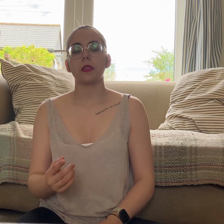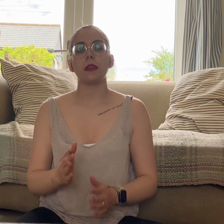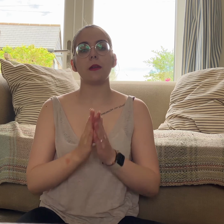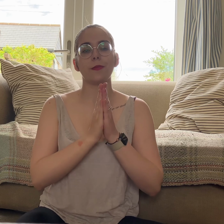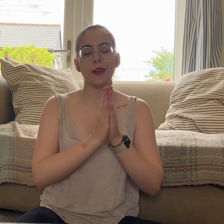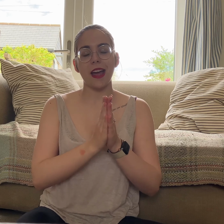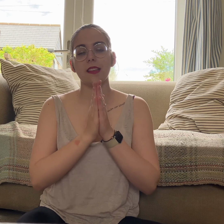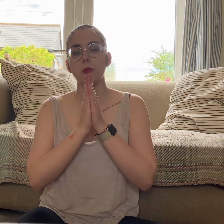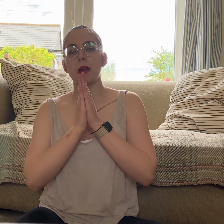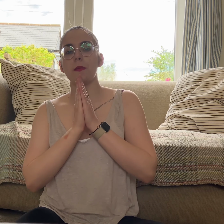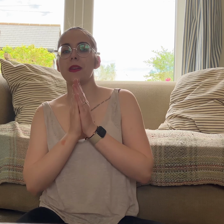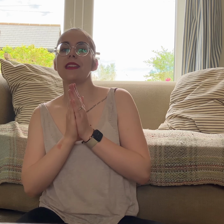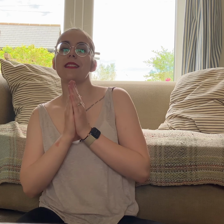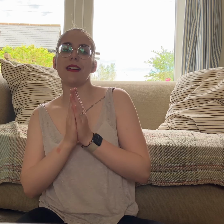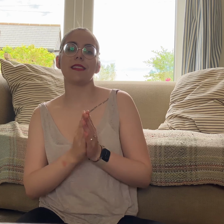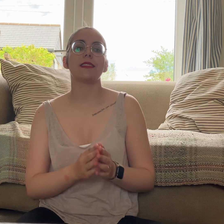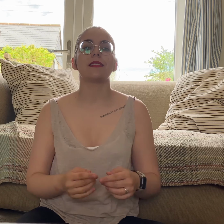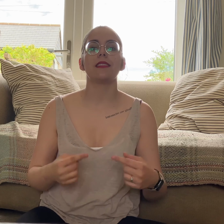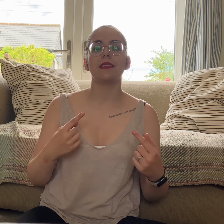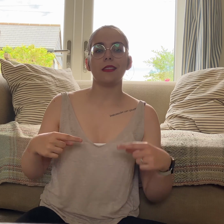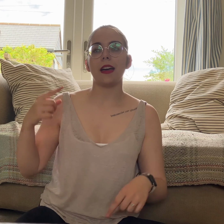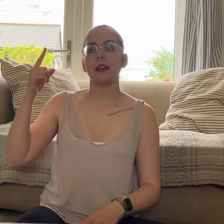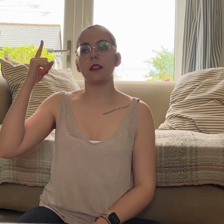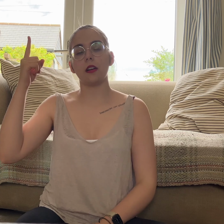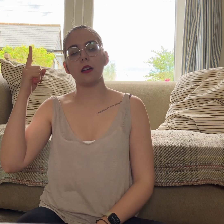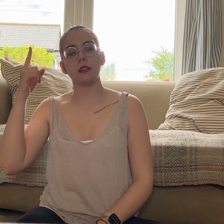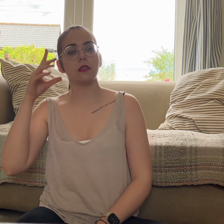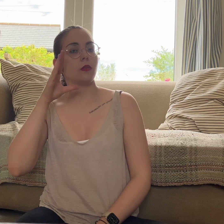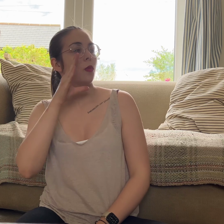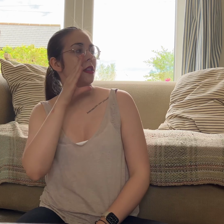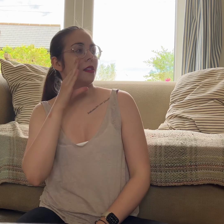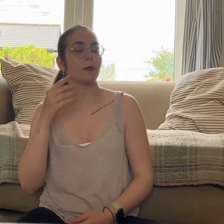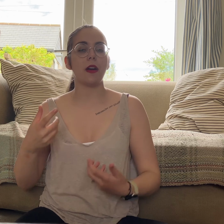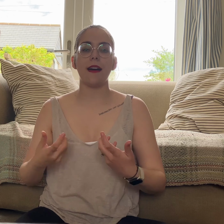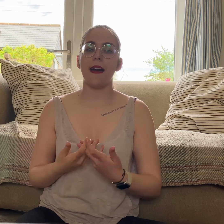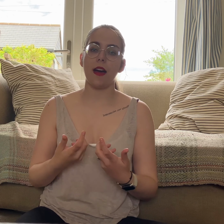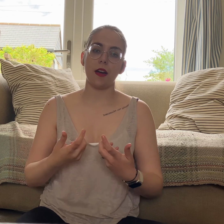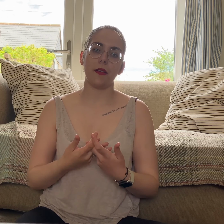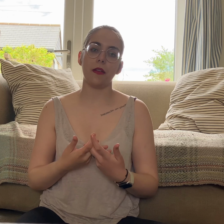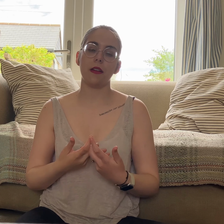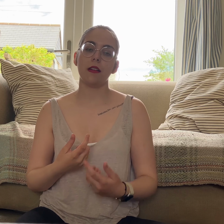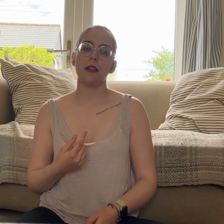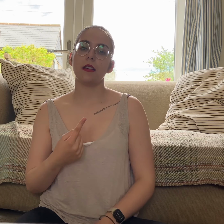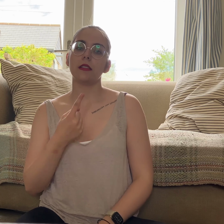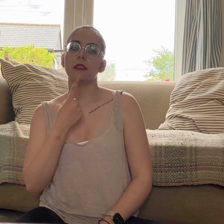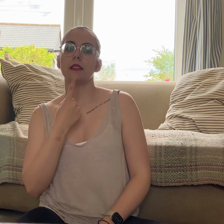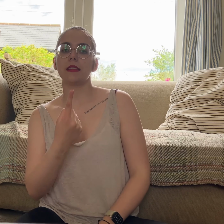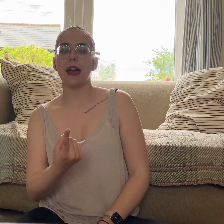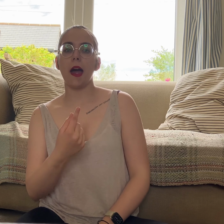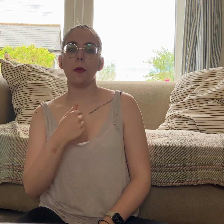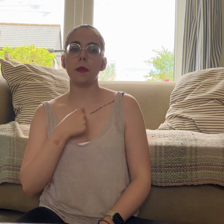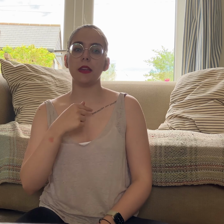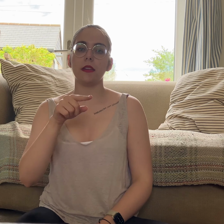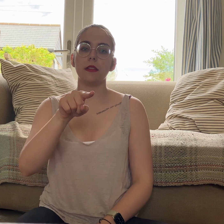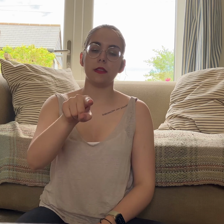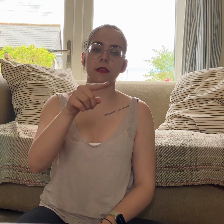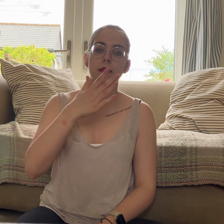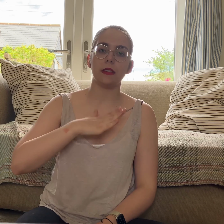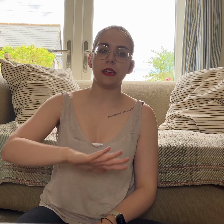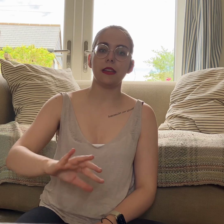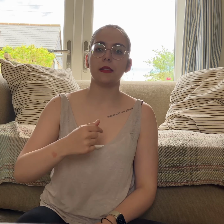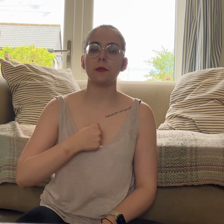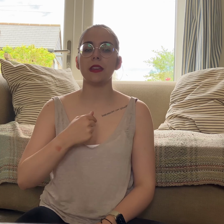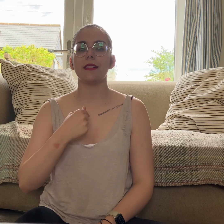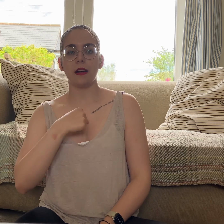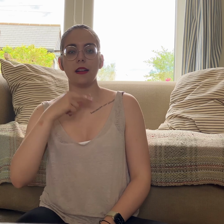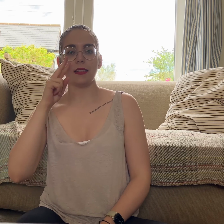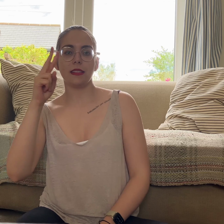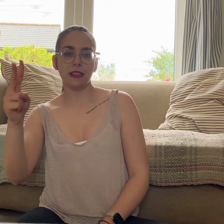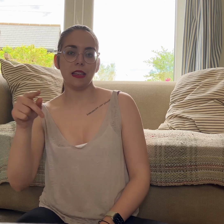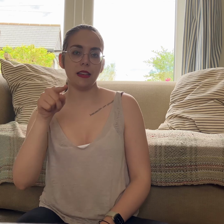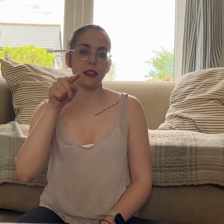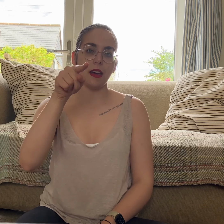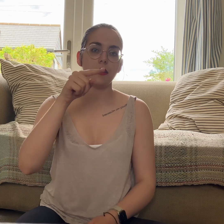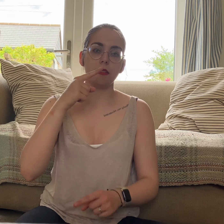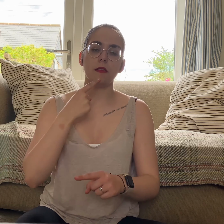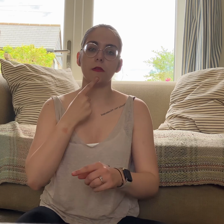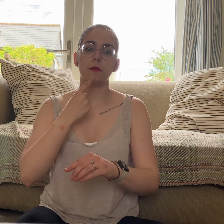Your prayers will be answered, let God whisper how. To tell me you need me, I see that you're